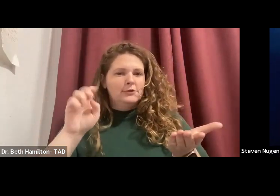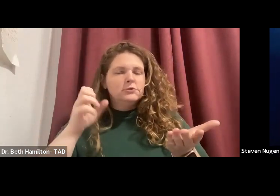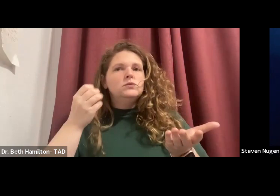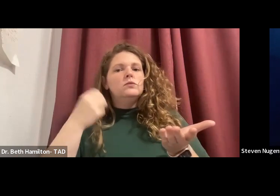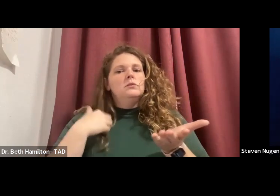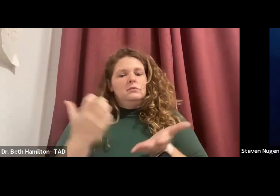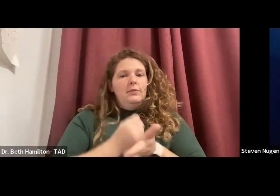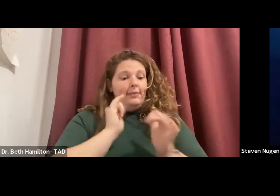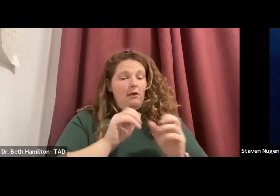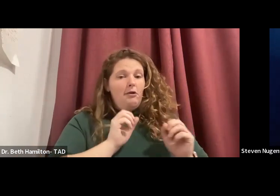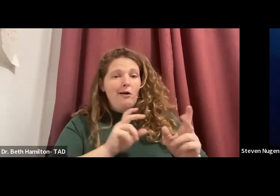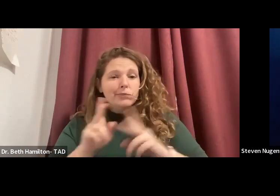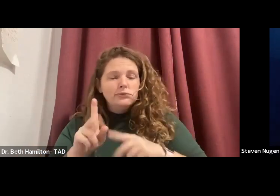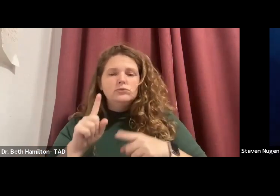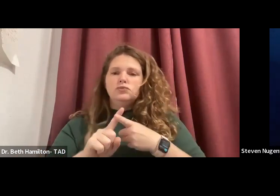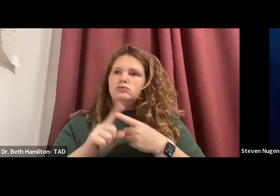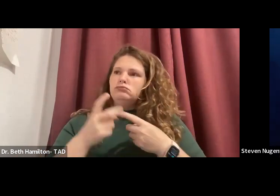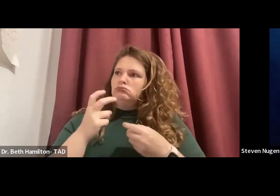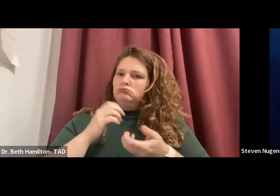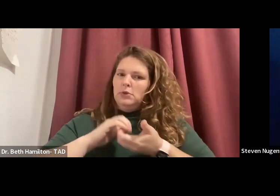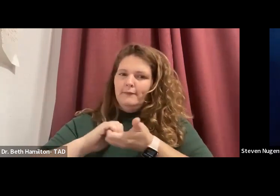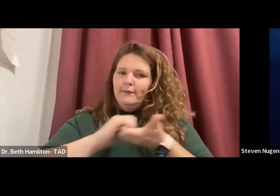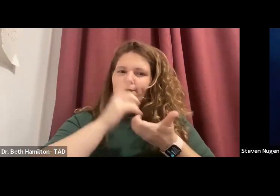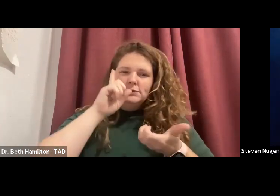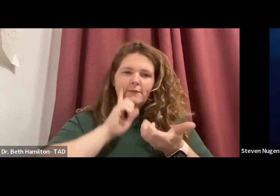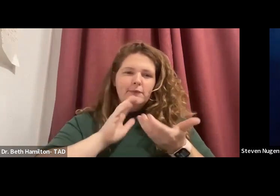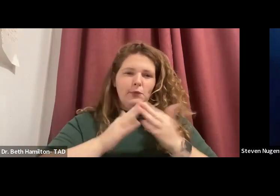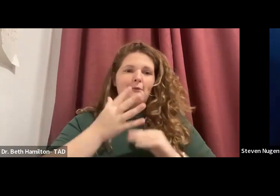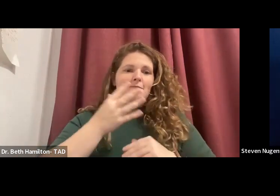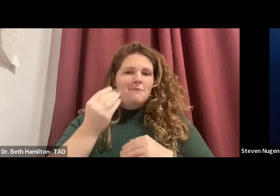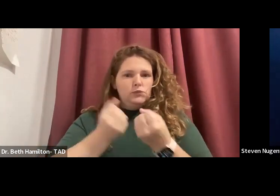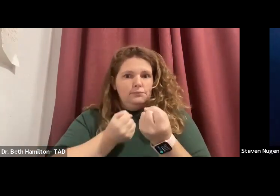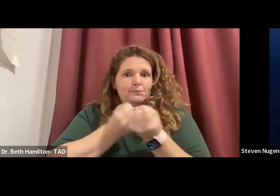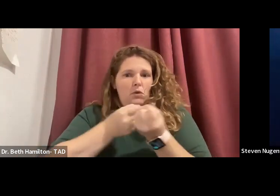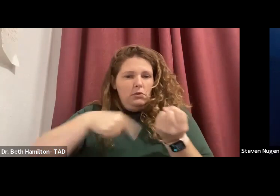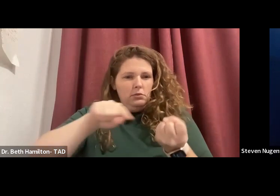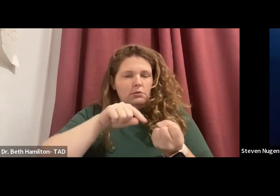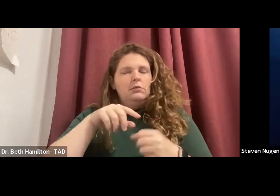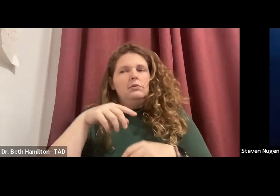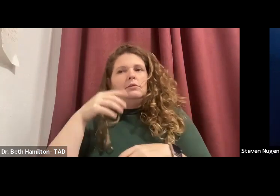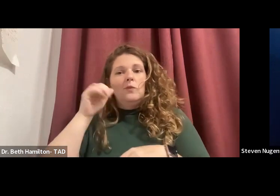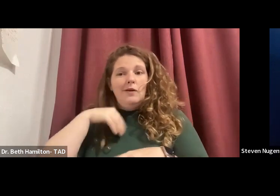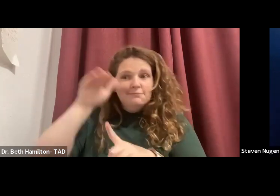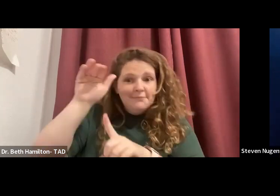recently they made the decision to provide interpreters even though it's